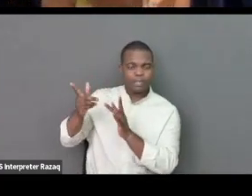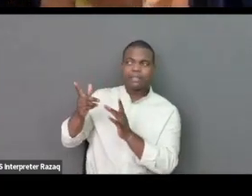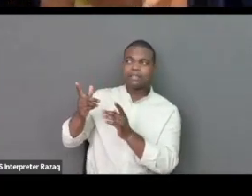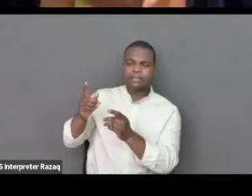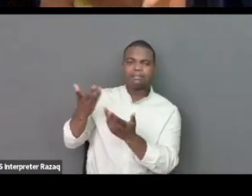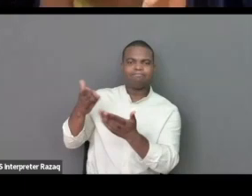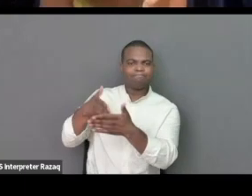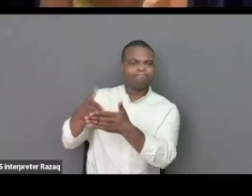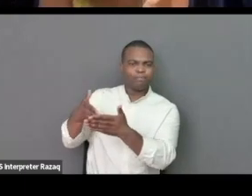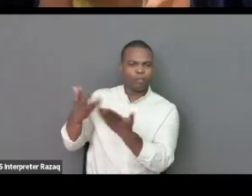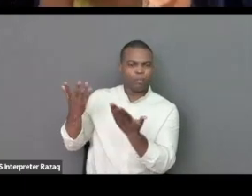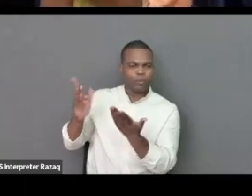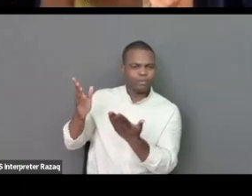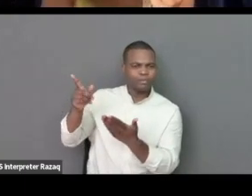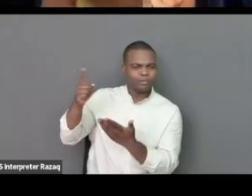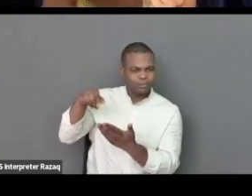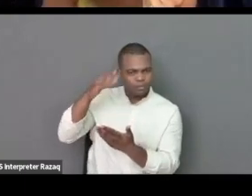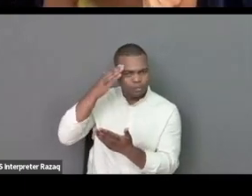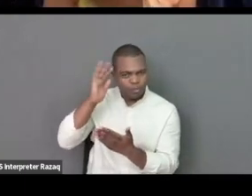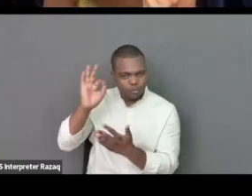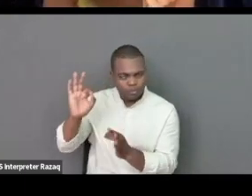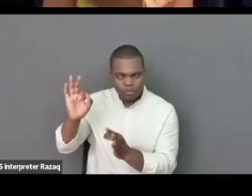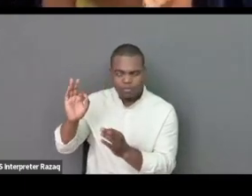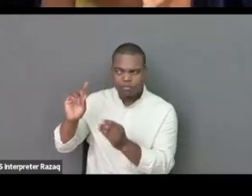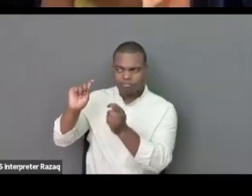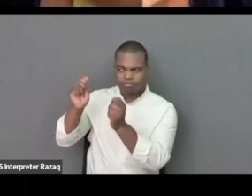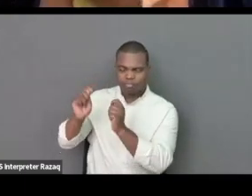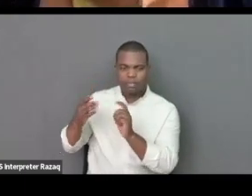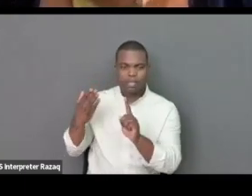training the public sector bodies. And then, the third module is